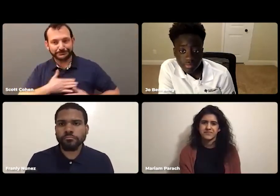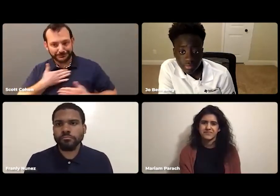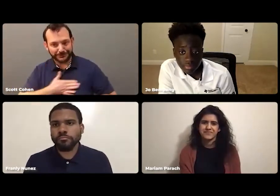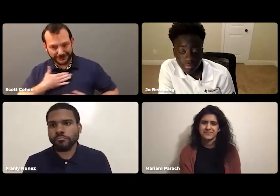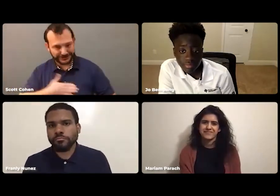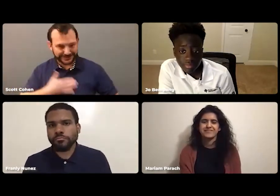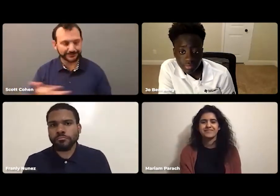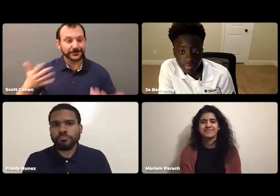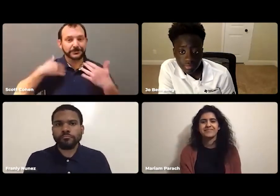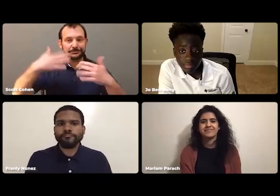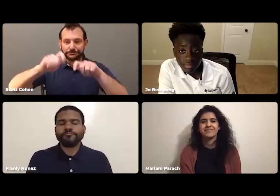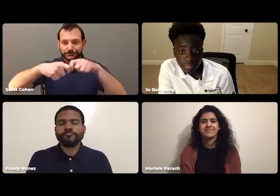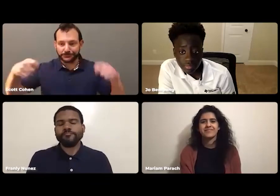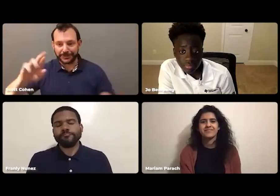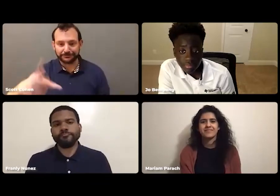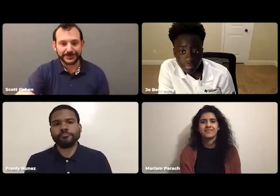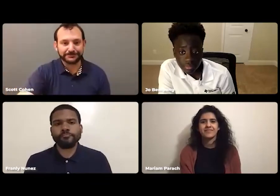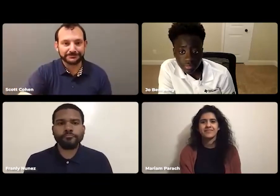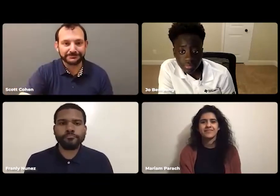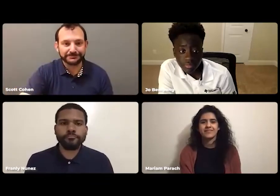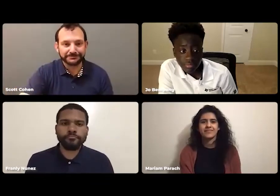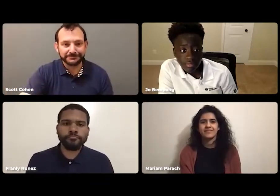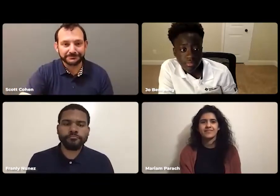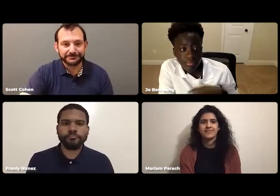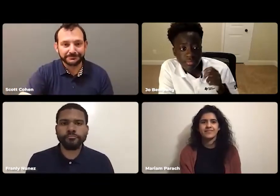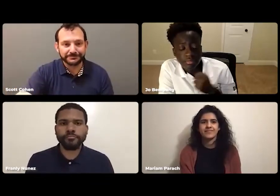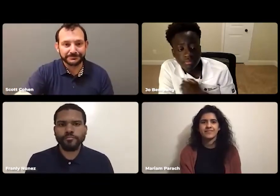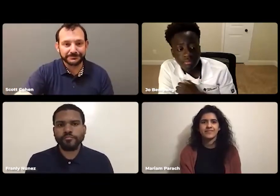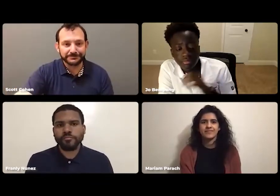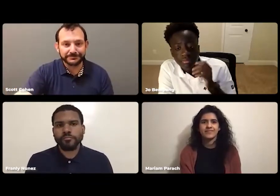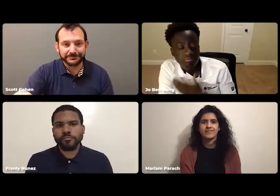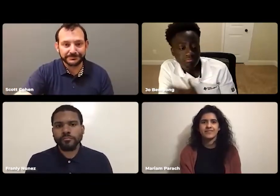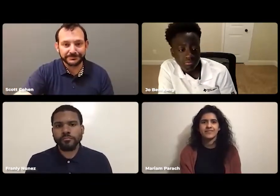Thank you all so much.